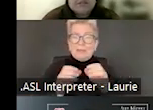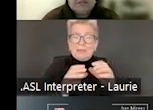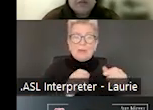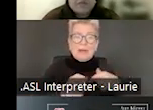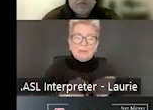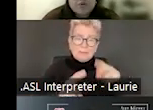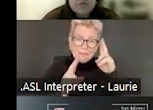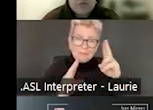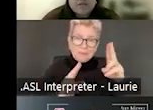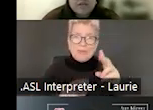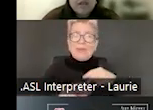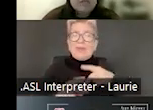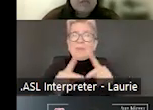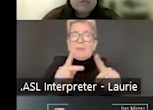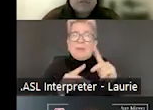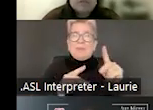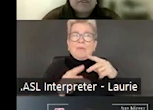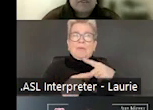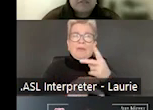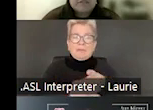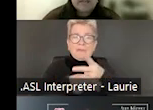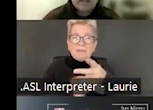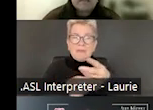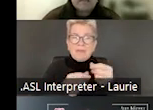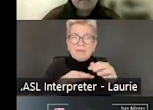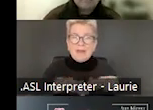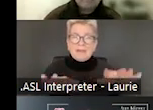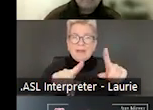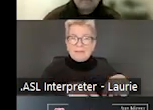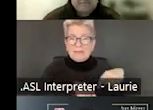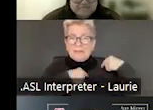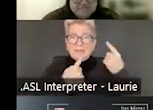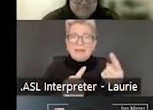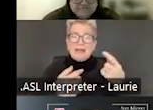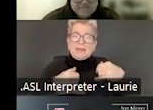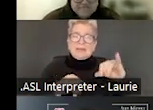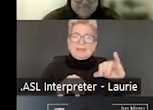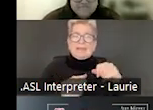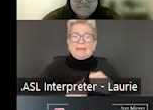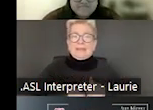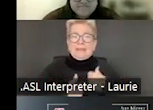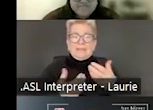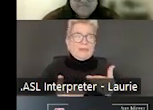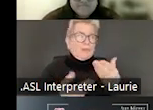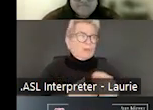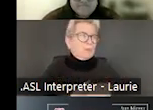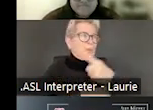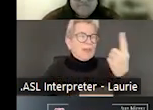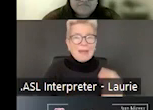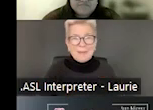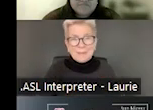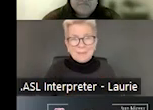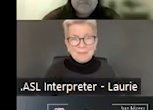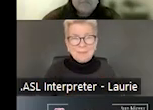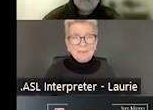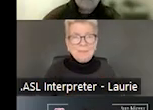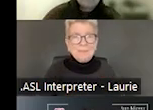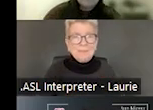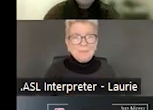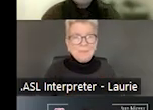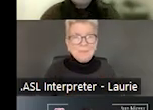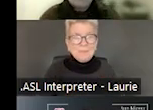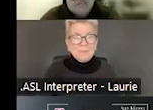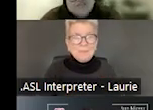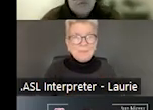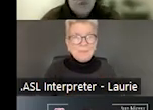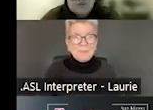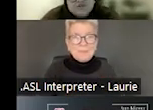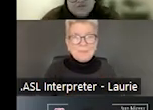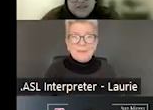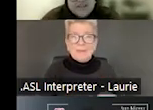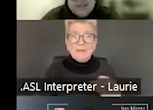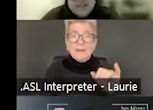since time immemorial and who still live here today. If you don't know it already,